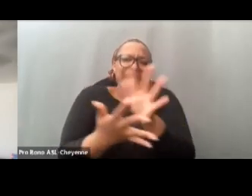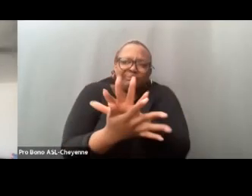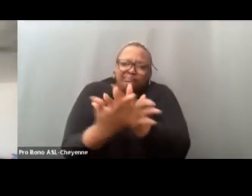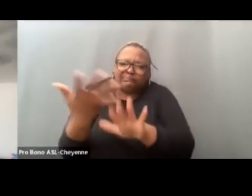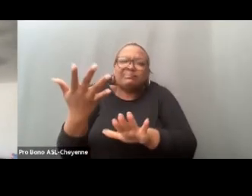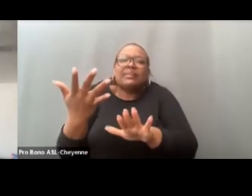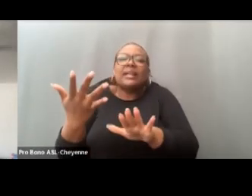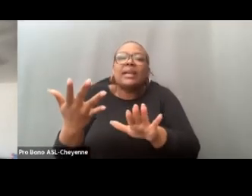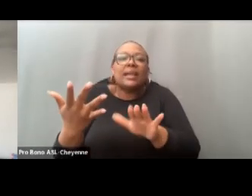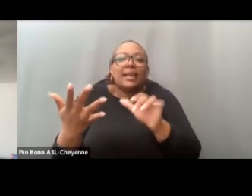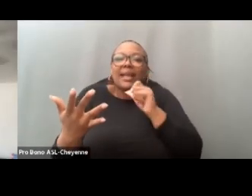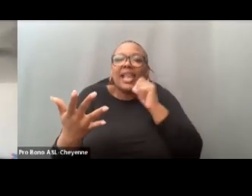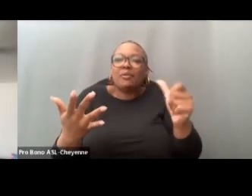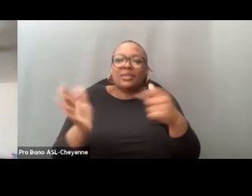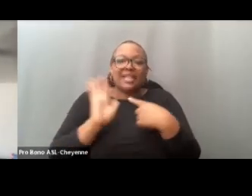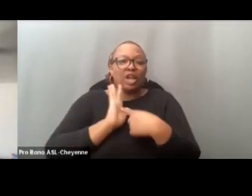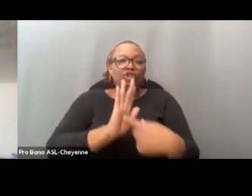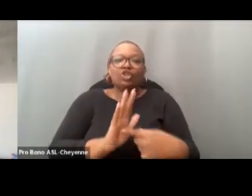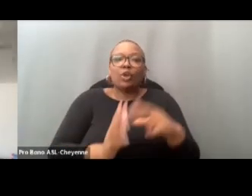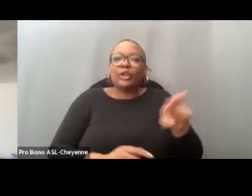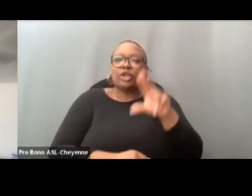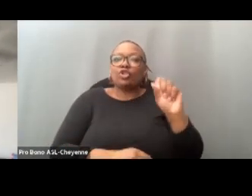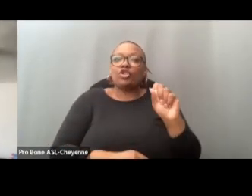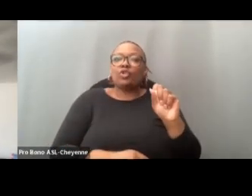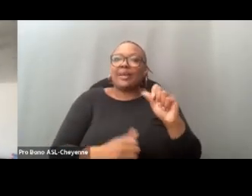it wasn't showing the US lifestyle.